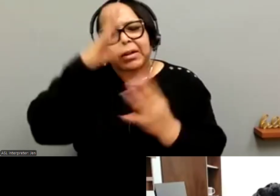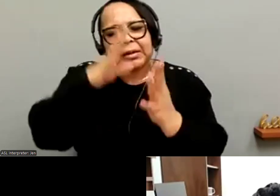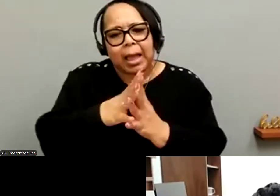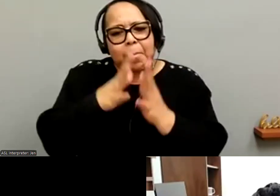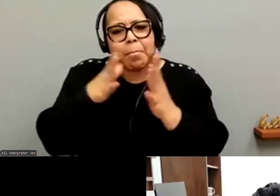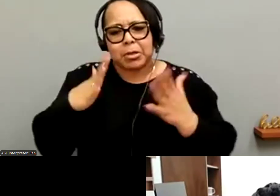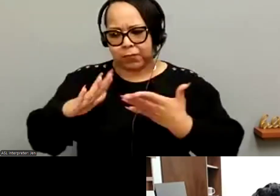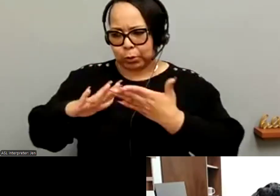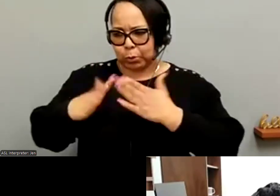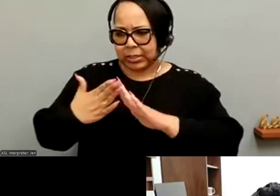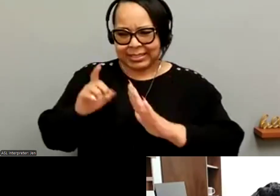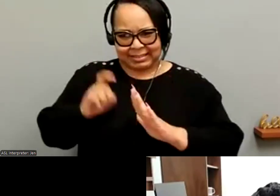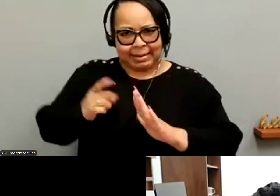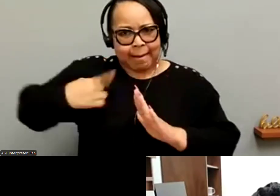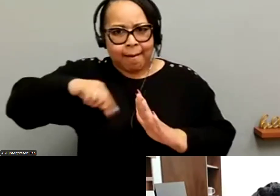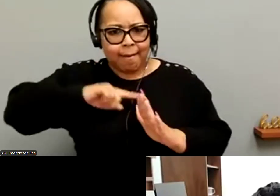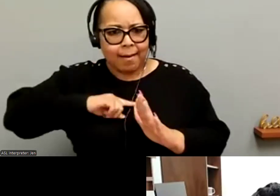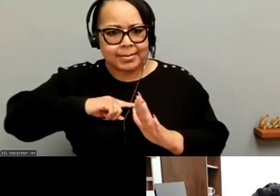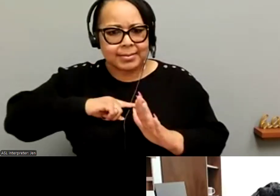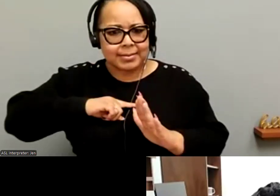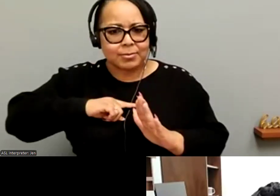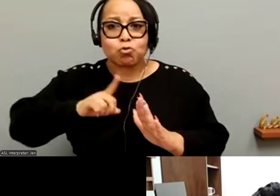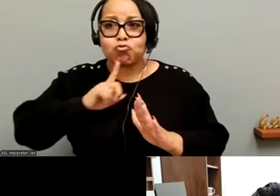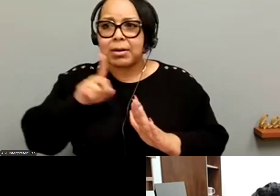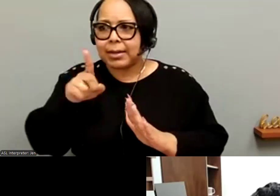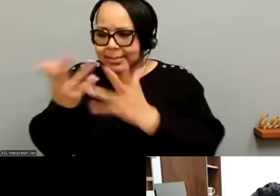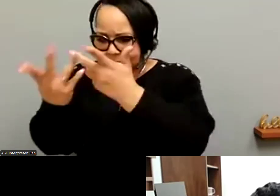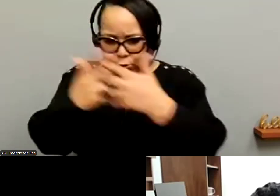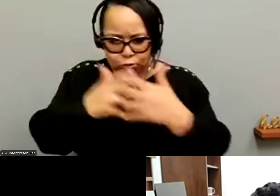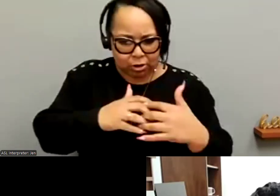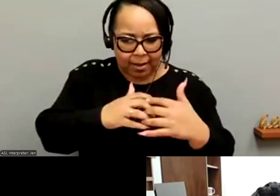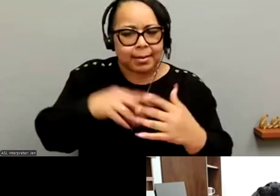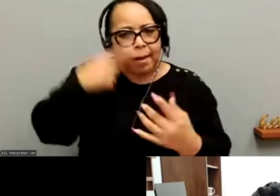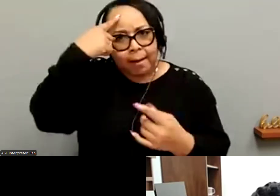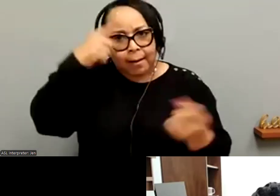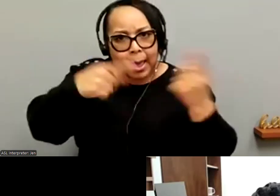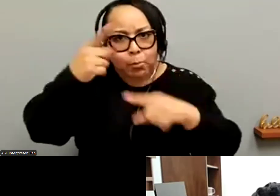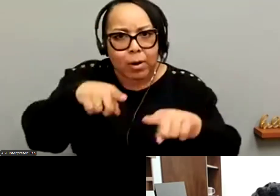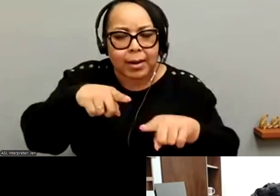13:08:02 communities need us to synergize 13:08:05 and collaborate and make things